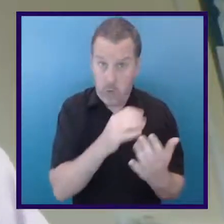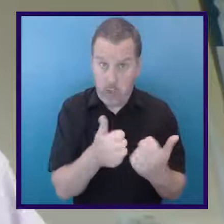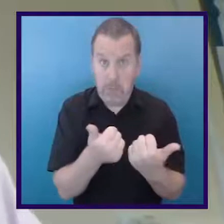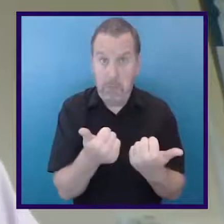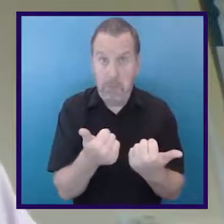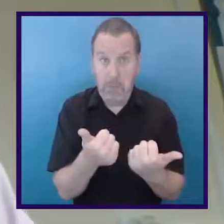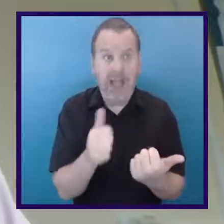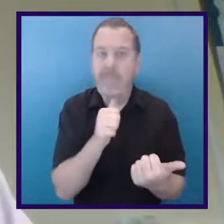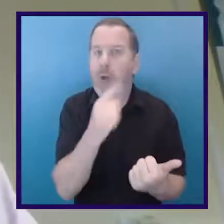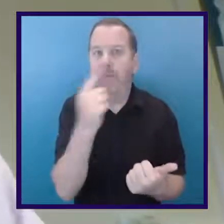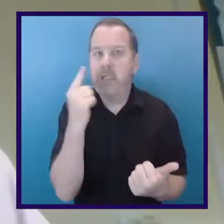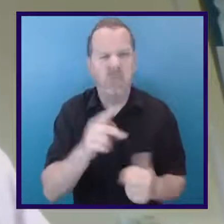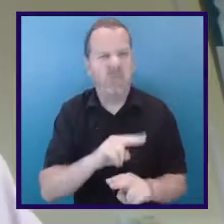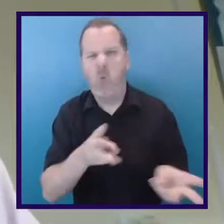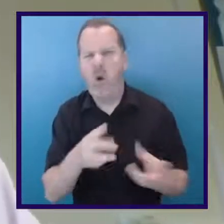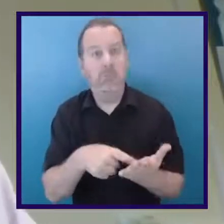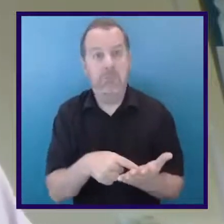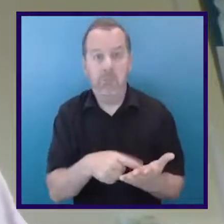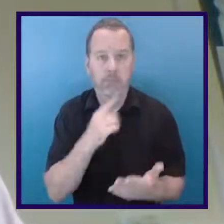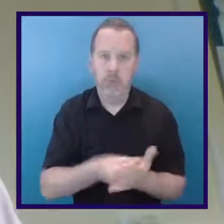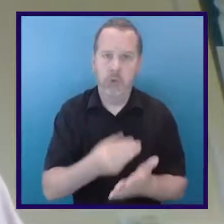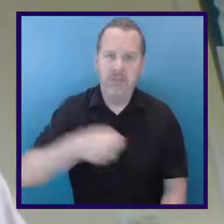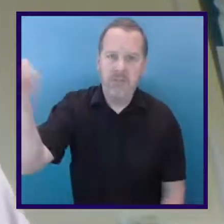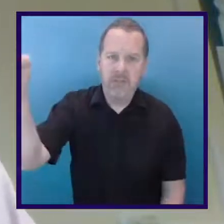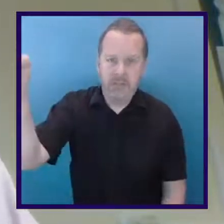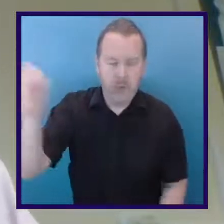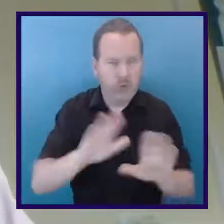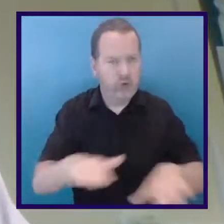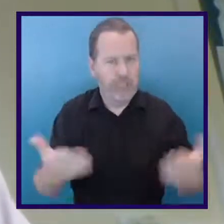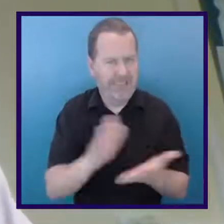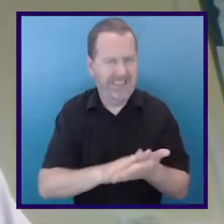So, Again, it's something that I know that our children really miss. Thanks Kevin.